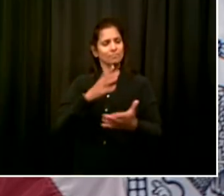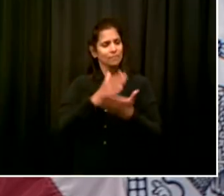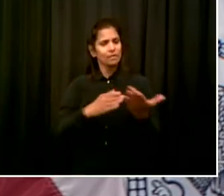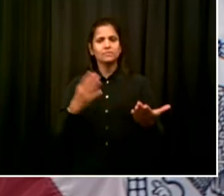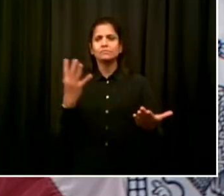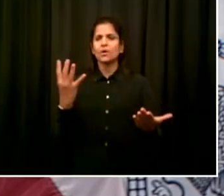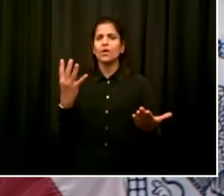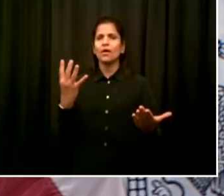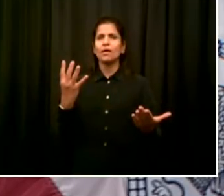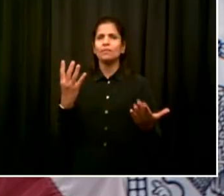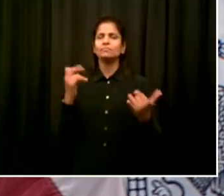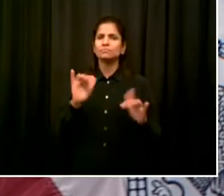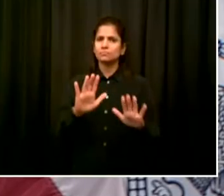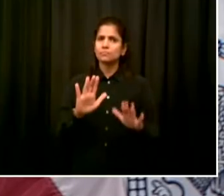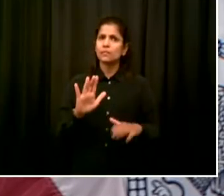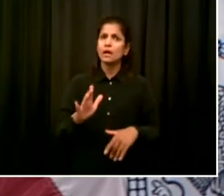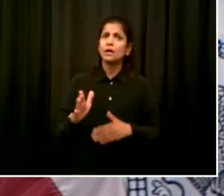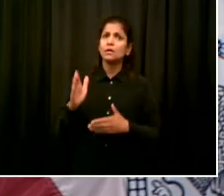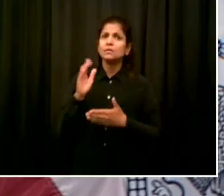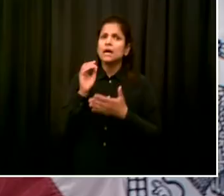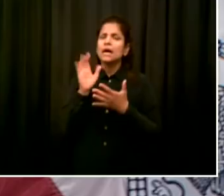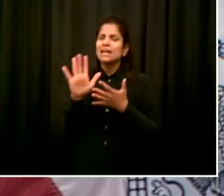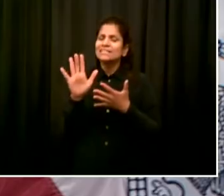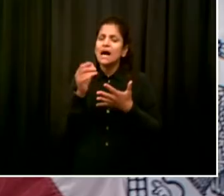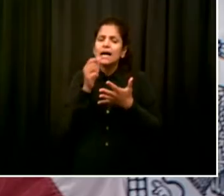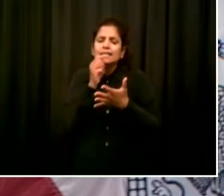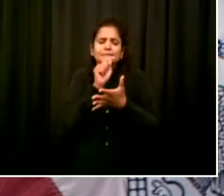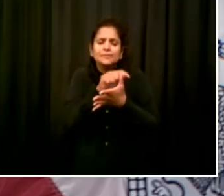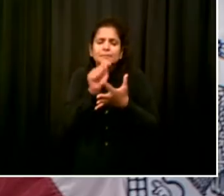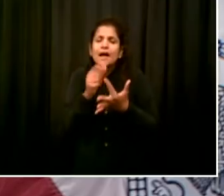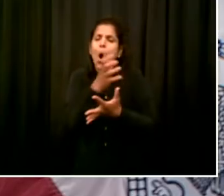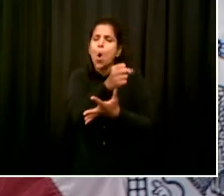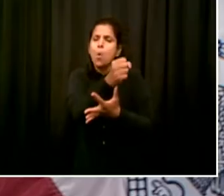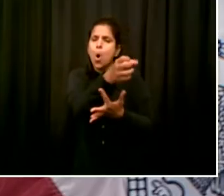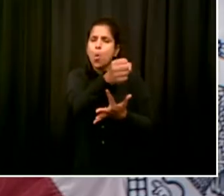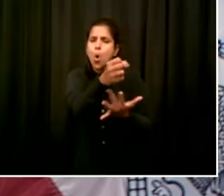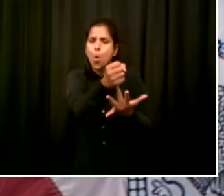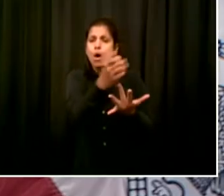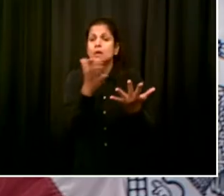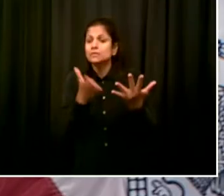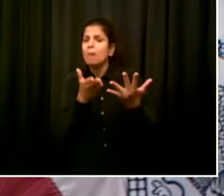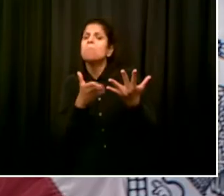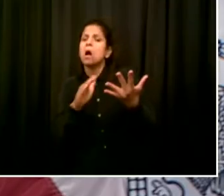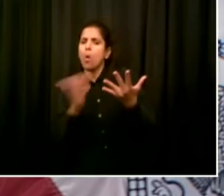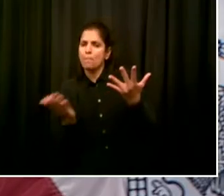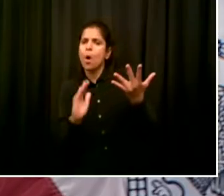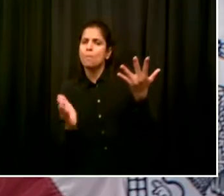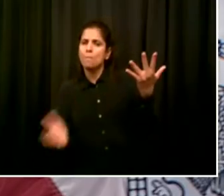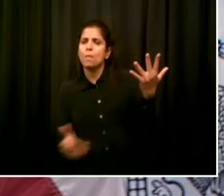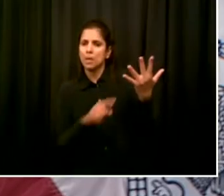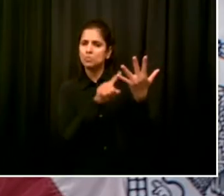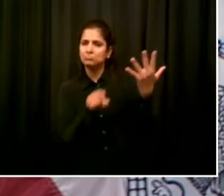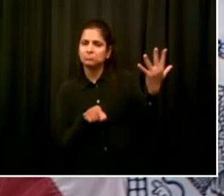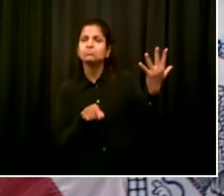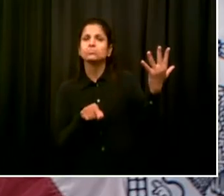LOOKING AT THE FOURTH PHASE OF FOUR . THERE ARE ALSO PIECES THAT